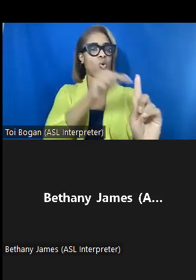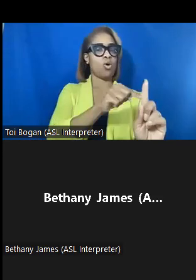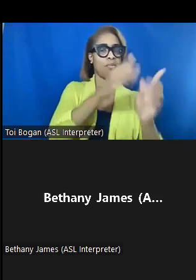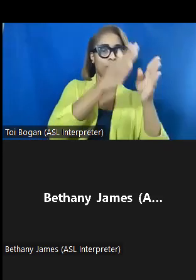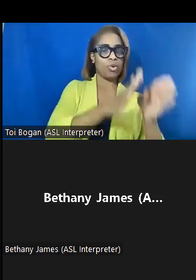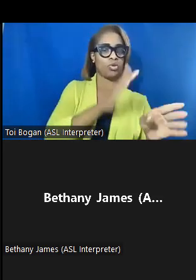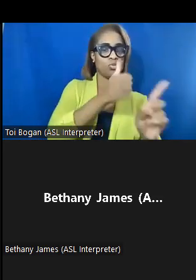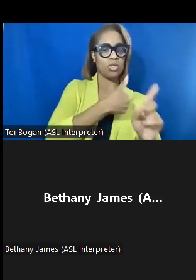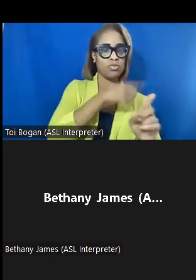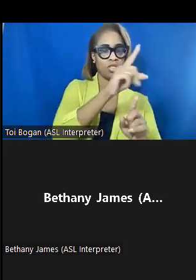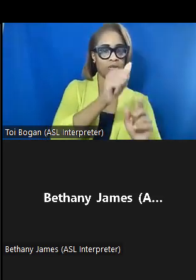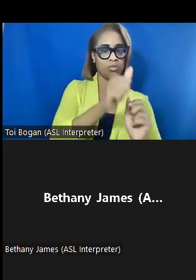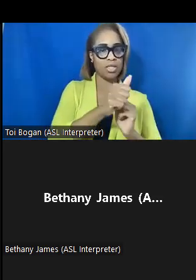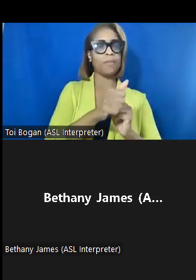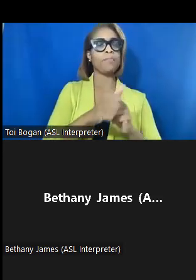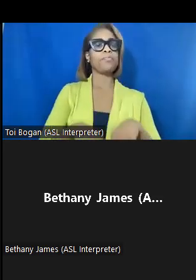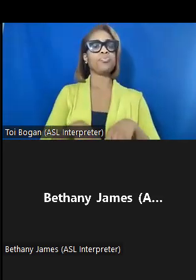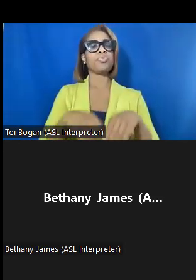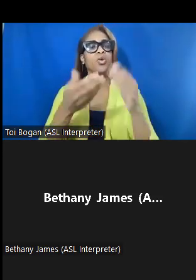Continuing on that path, requests have to be reasonable.